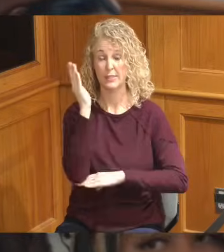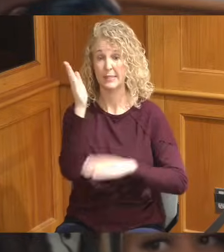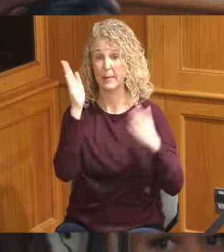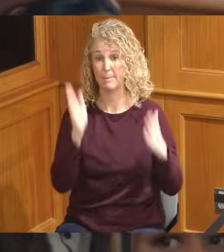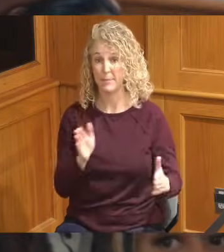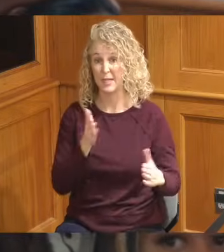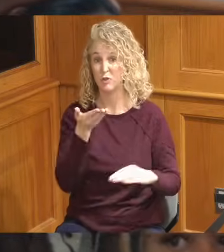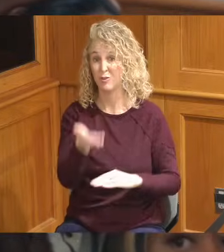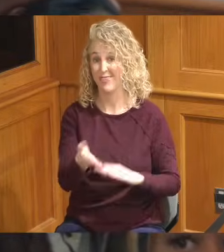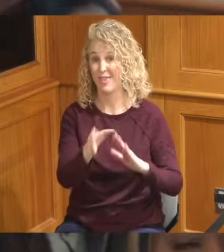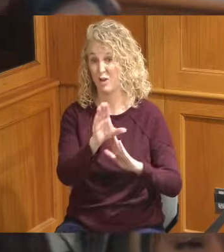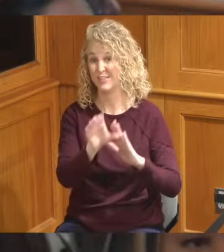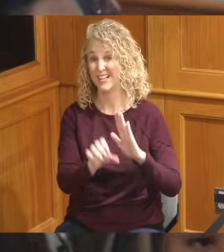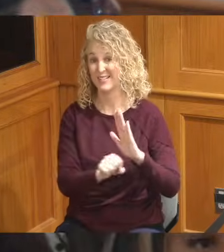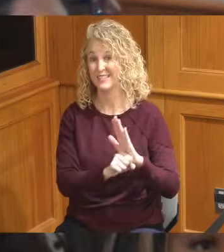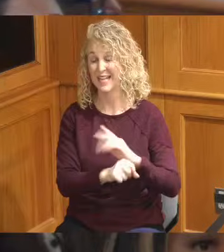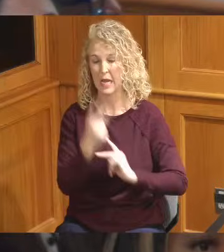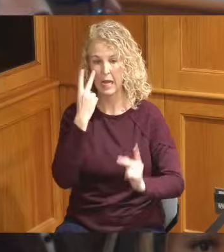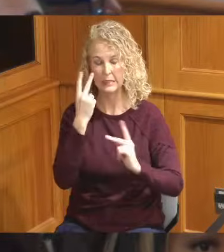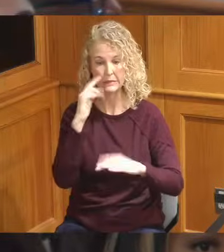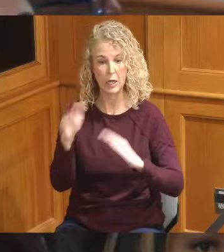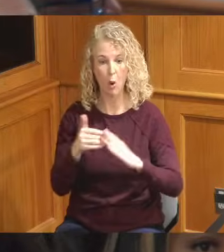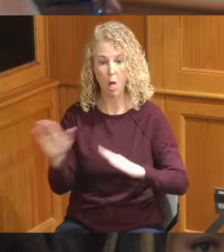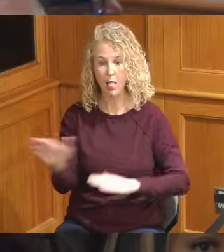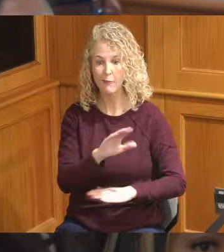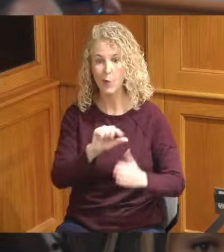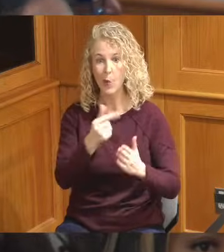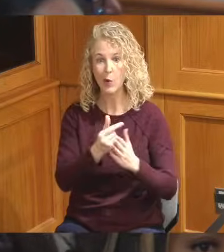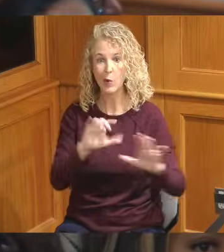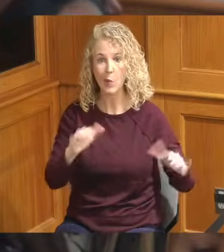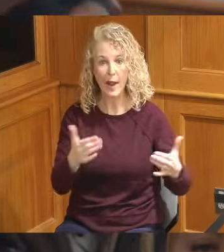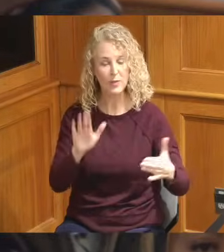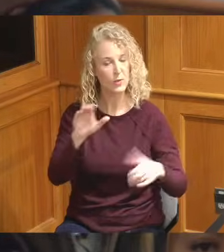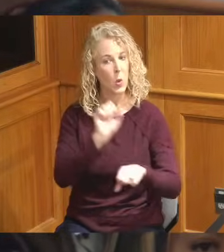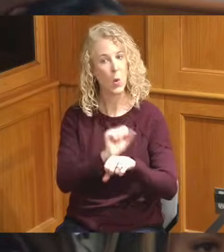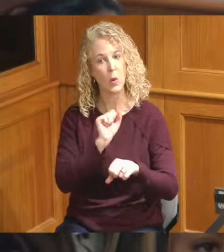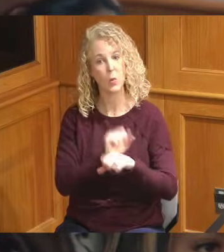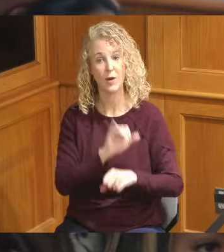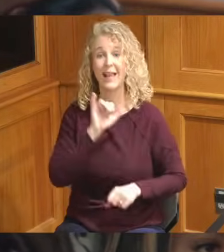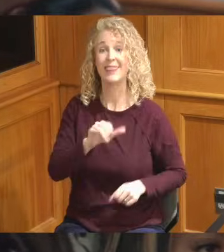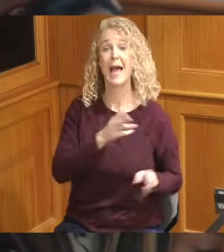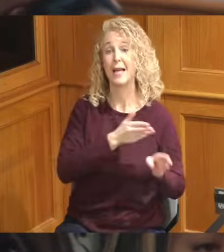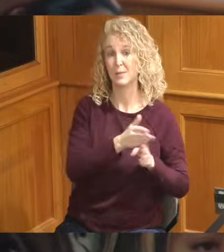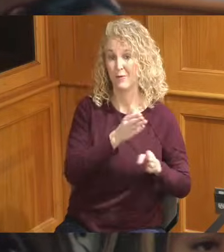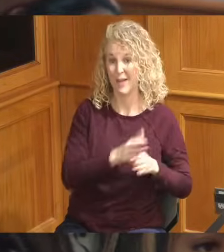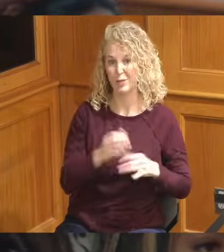there. and seeing all of the graduates and the great work you do. That's professional. Now in the